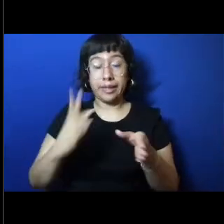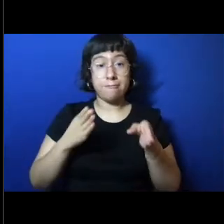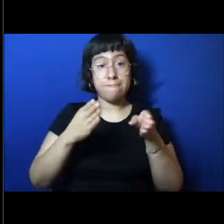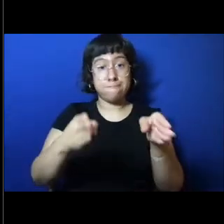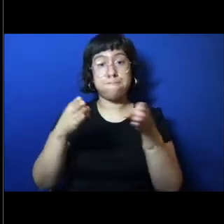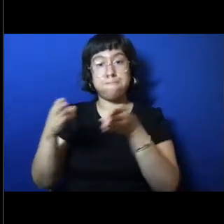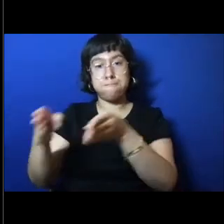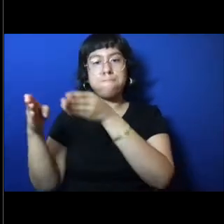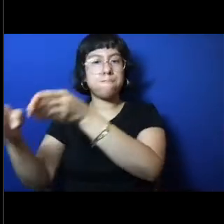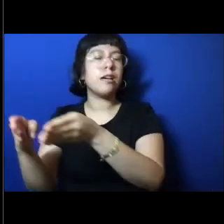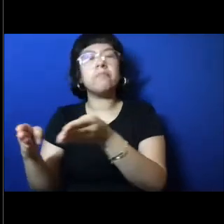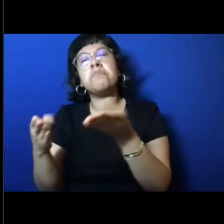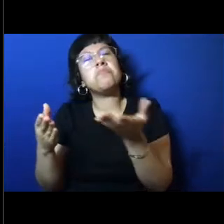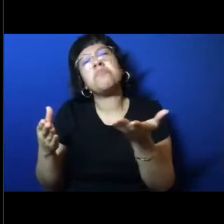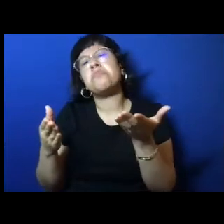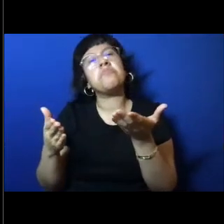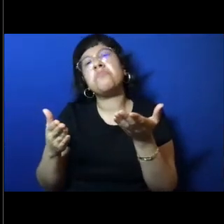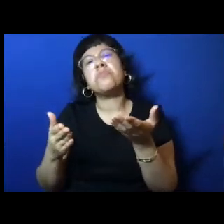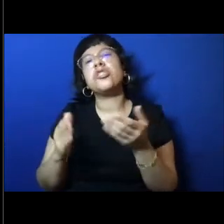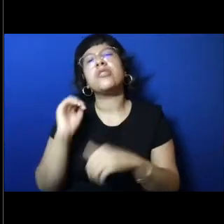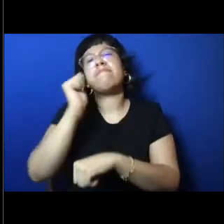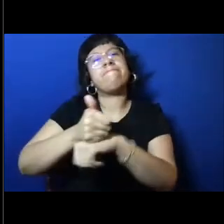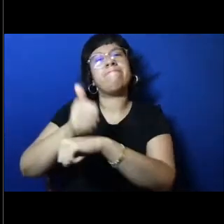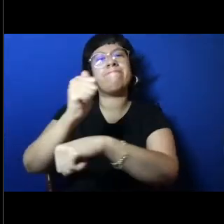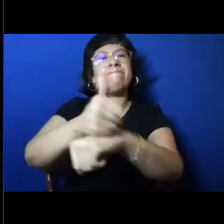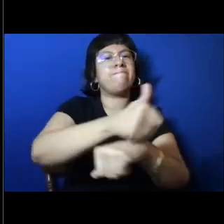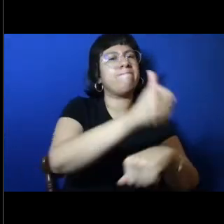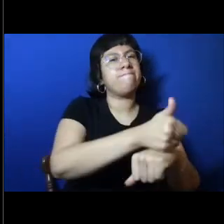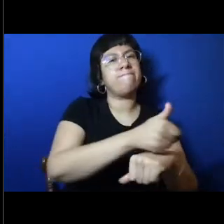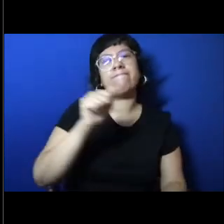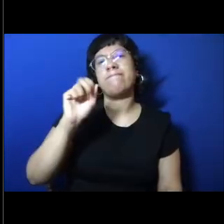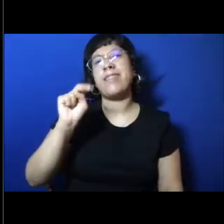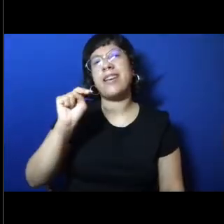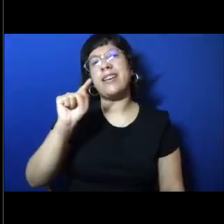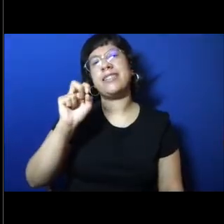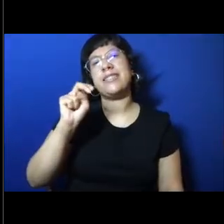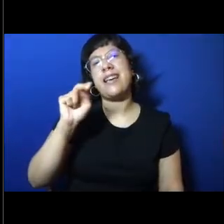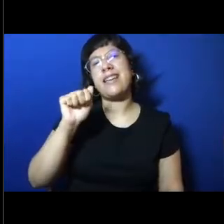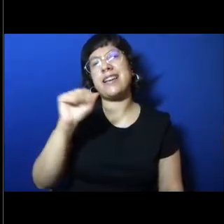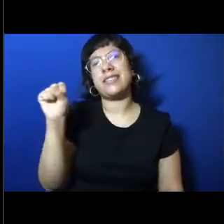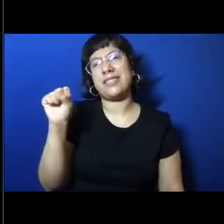just roads that they use to service the antennas. Now, the question you might have is why do they have balls?